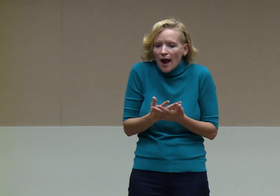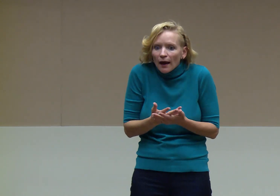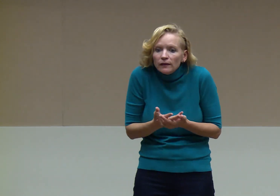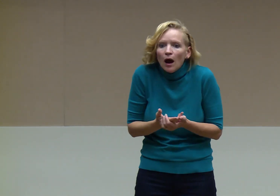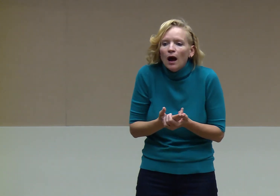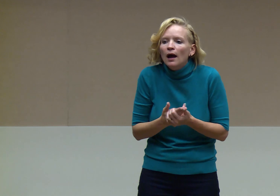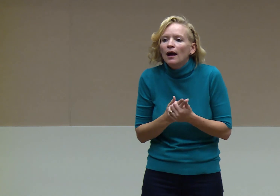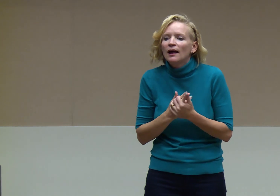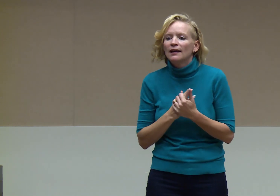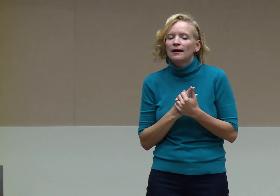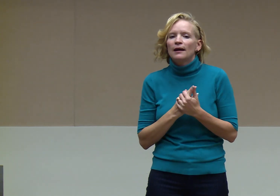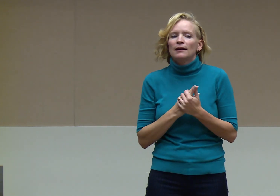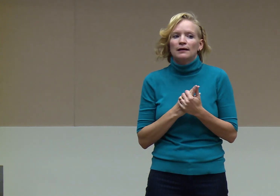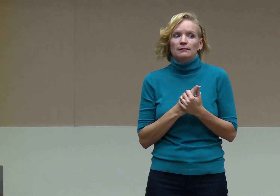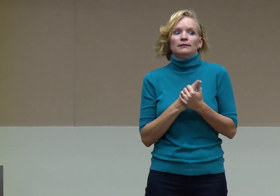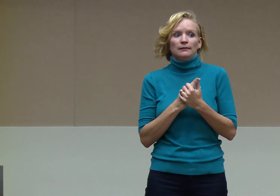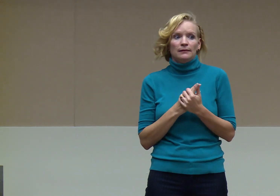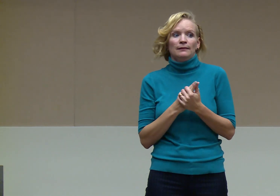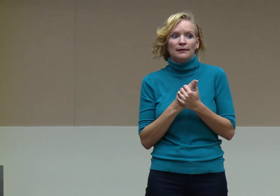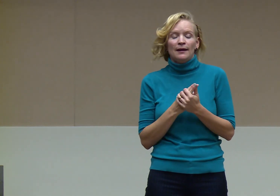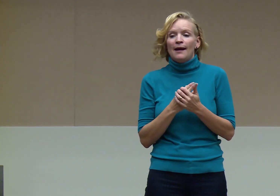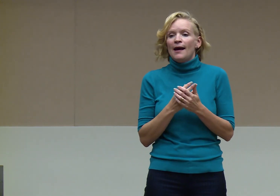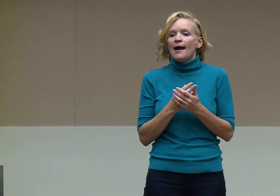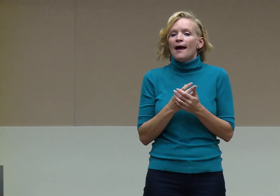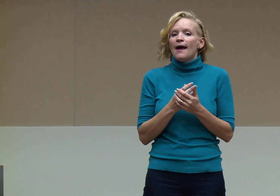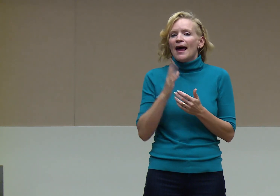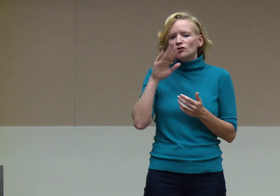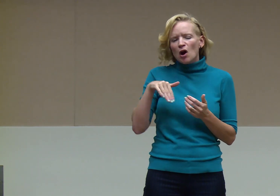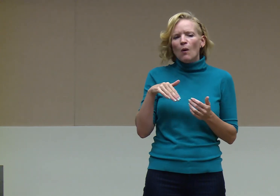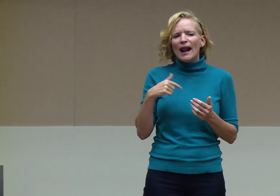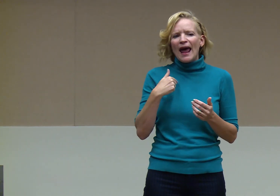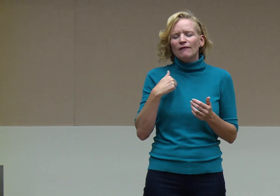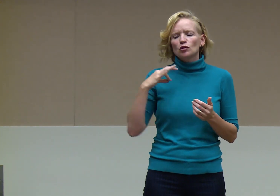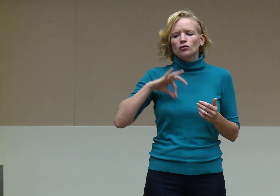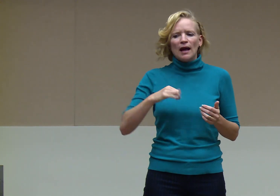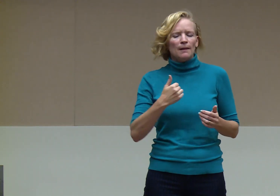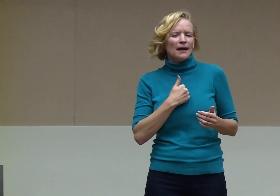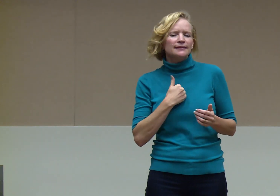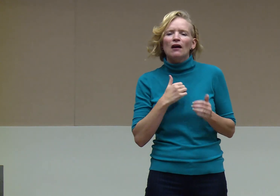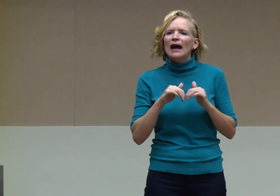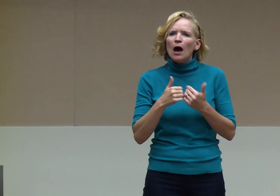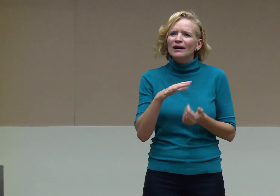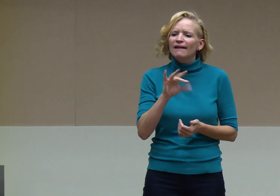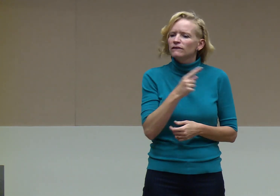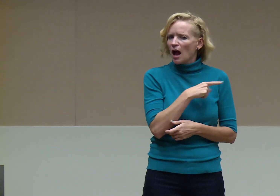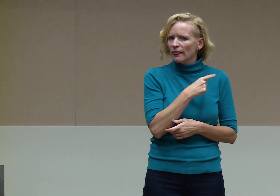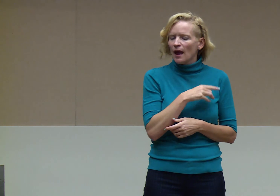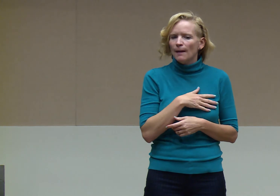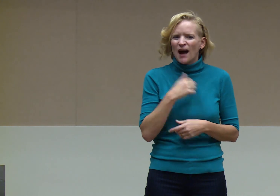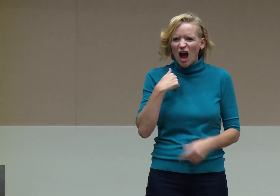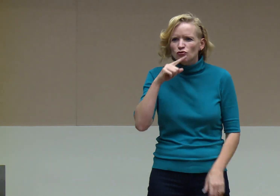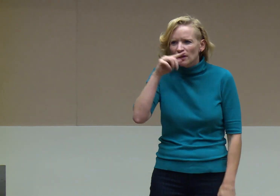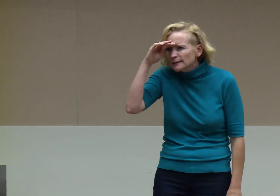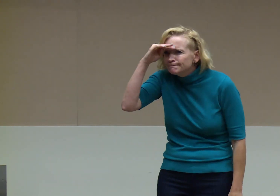I had no idea that these researchers and scientists were there until I actually arrived at the university.